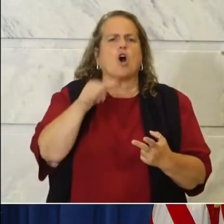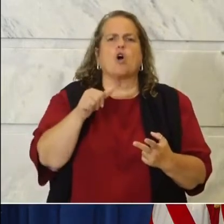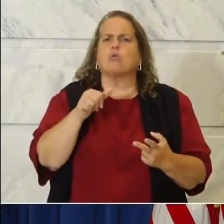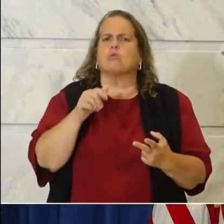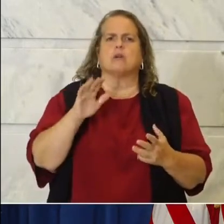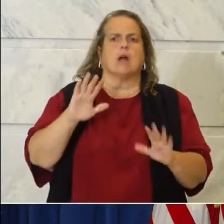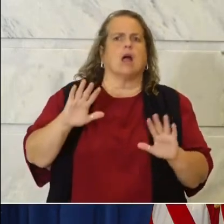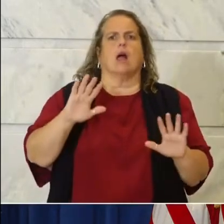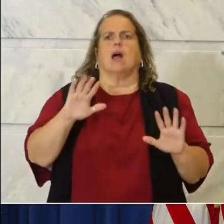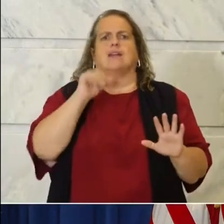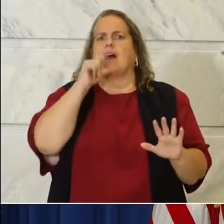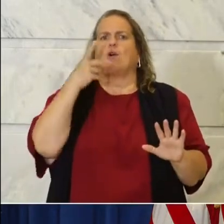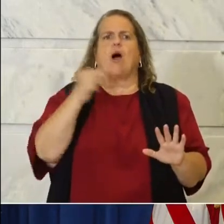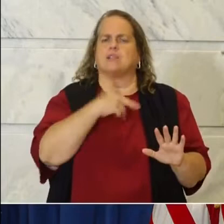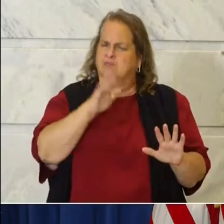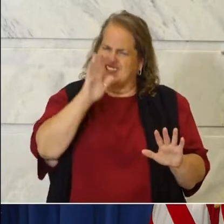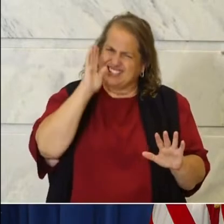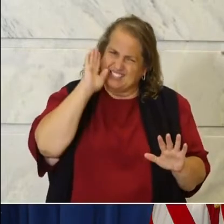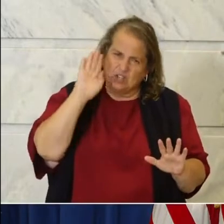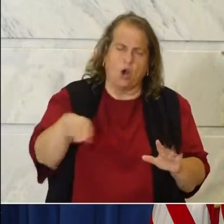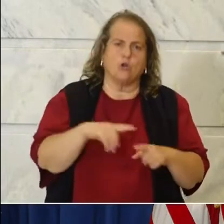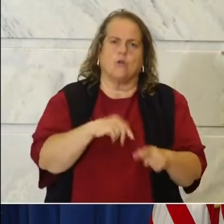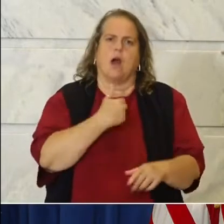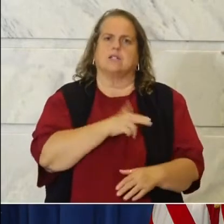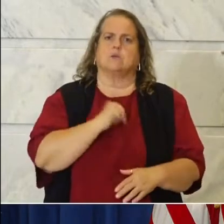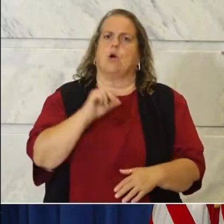you have an emergency or communicate with your doctor directly and seek